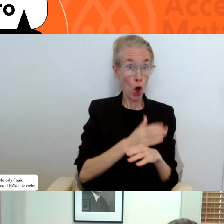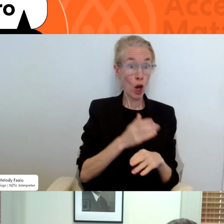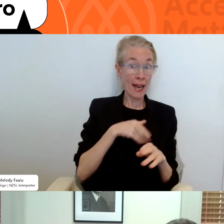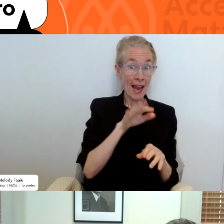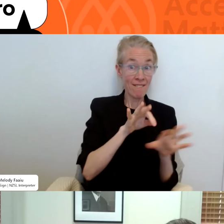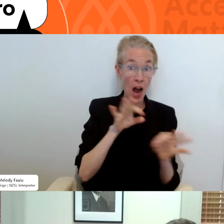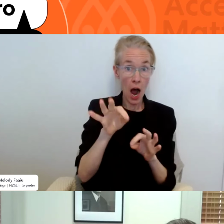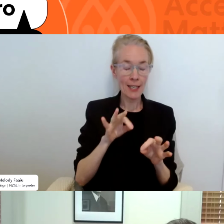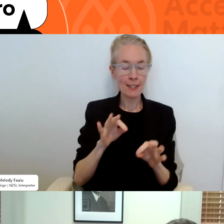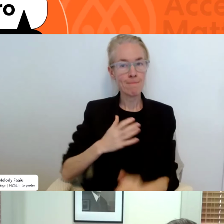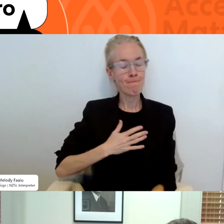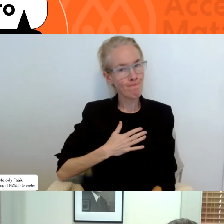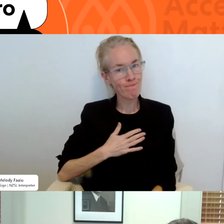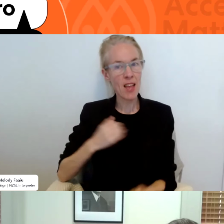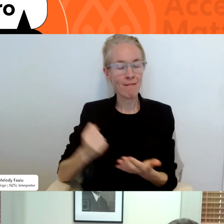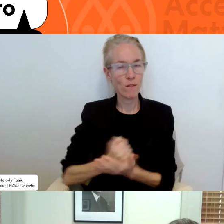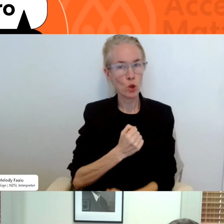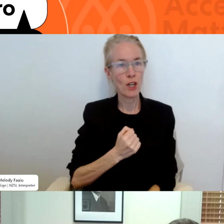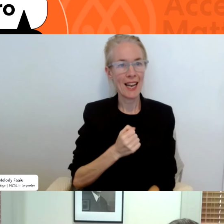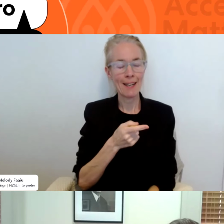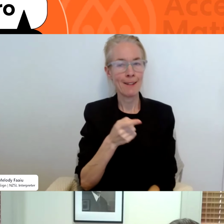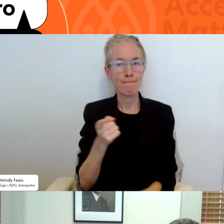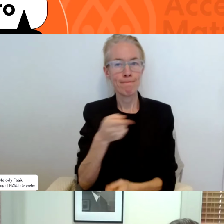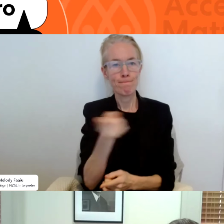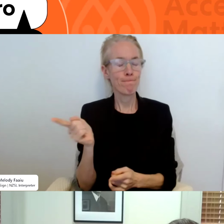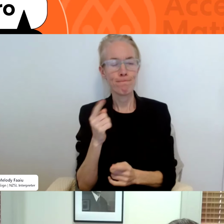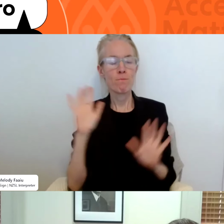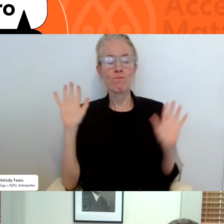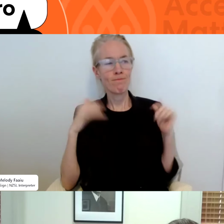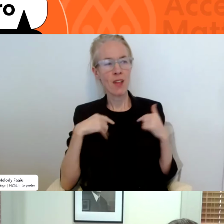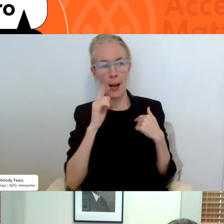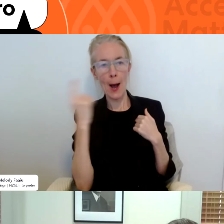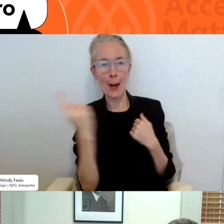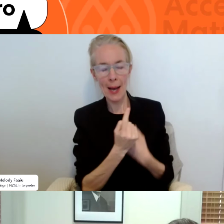them had the time to attend and they declined the invitation. We